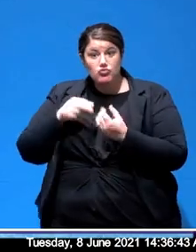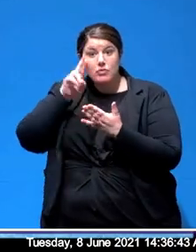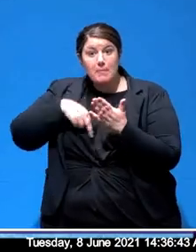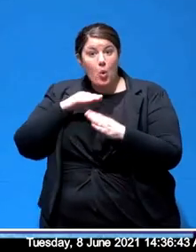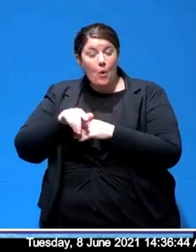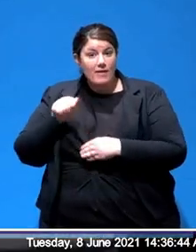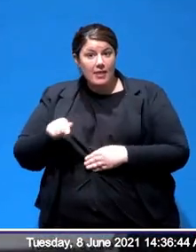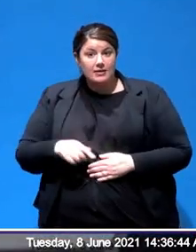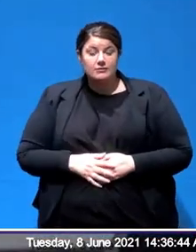No, I did not.